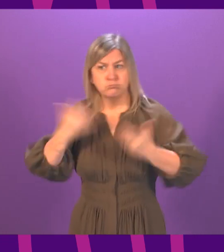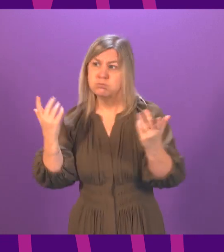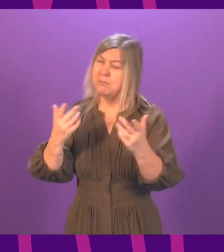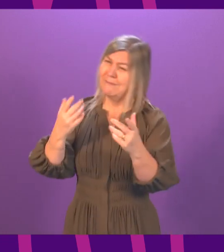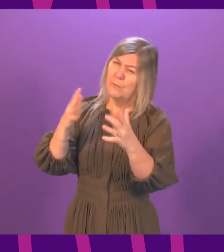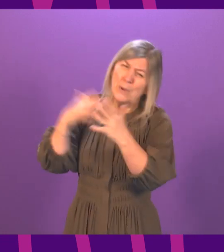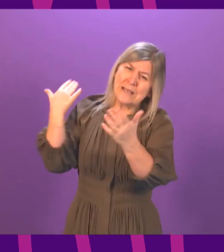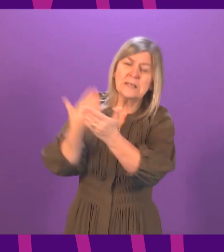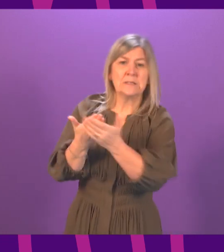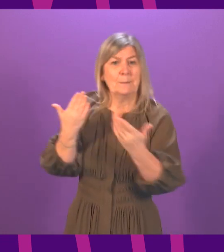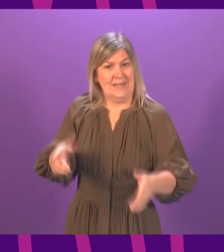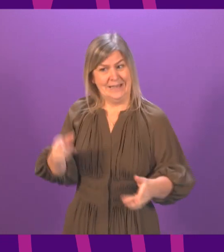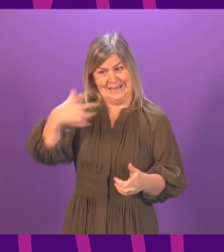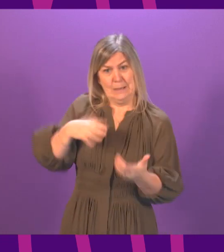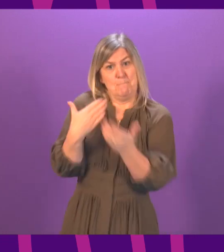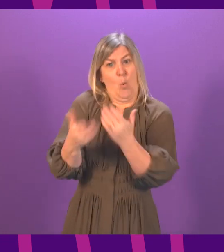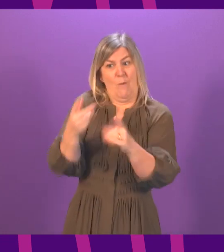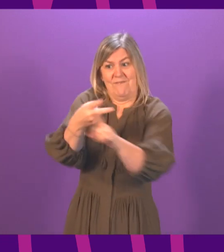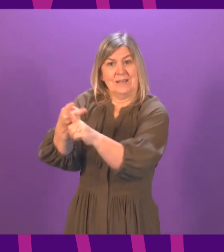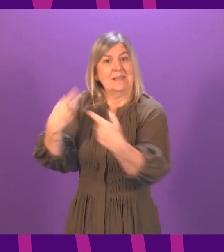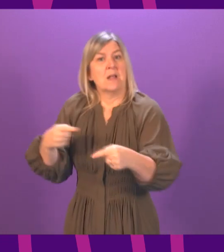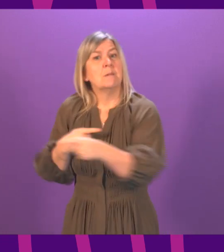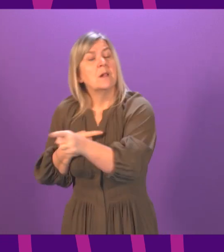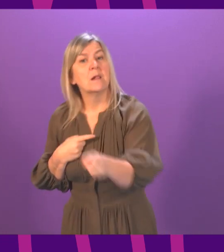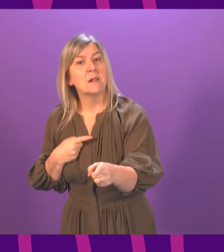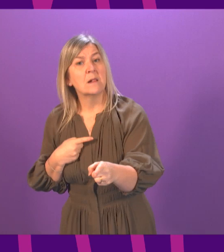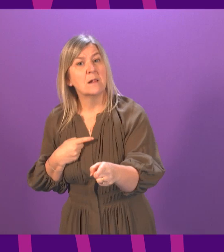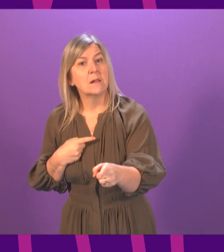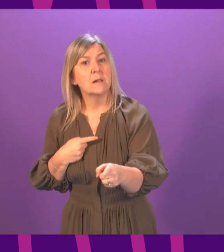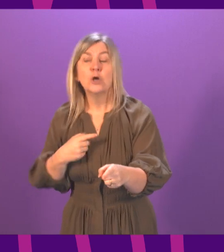their surgeries more quickly. The Scottish Government can call up deliveries overnight